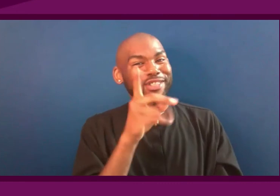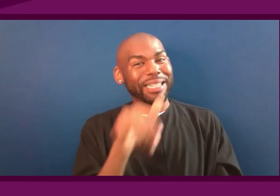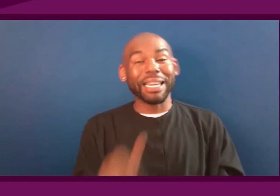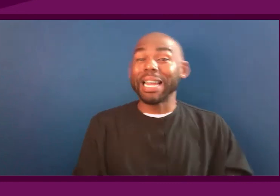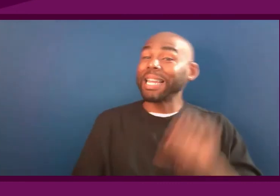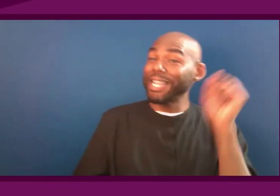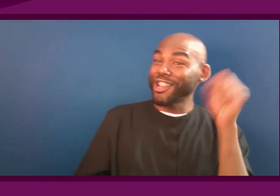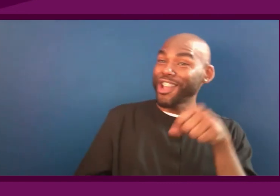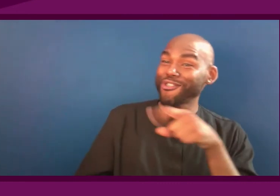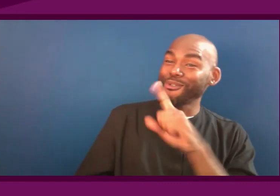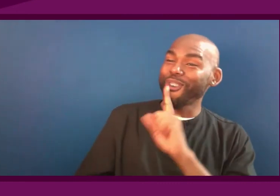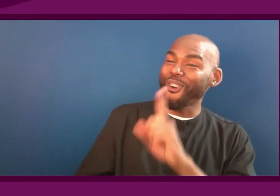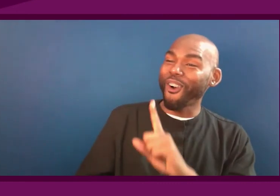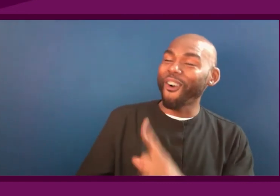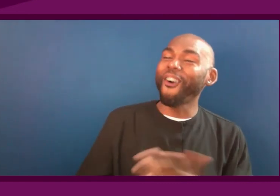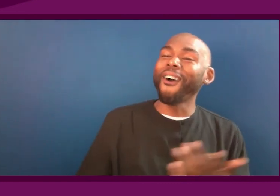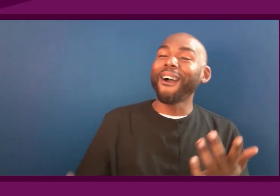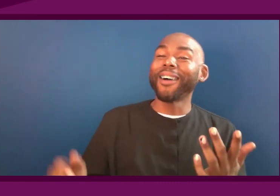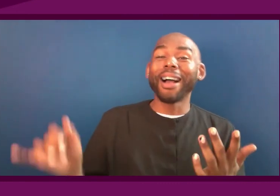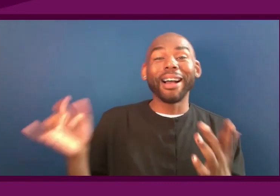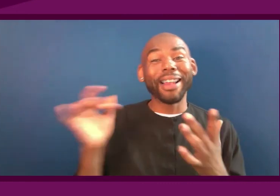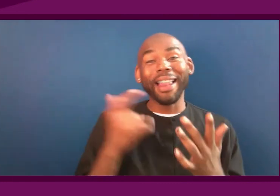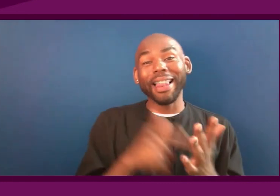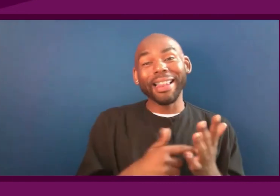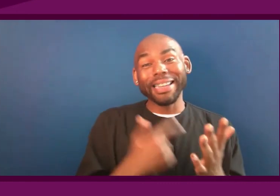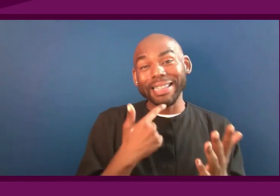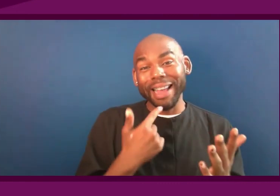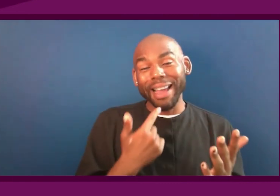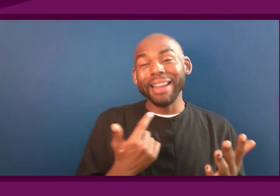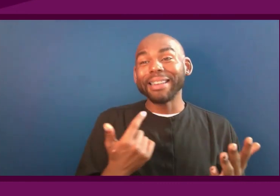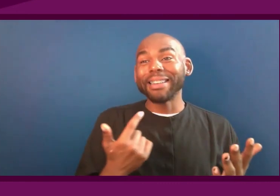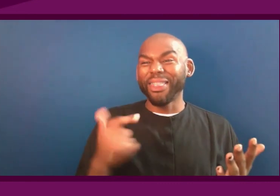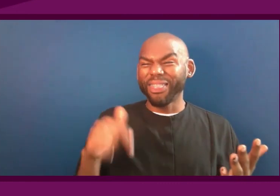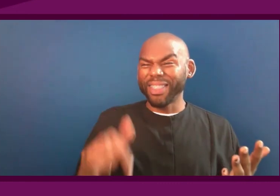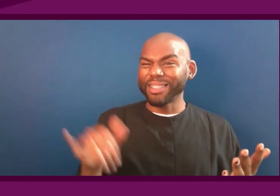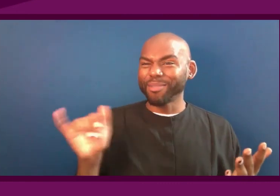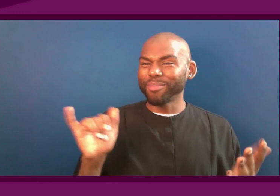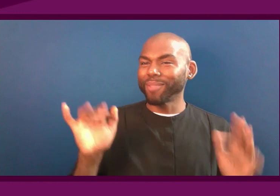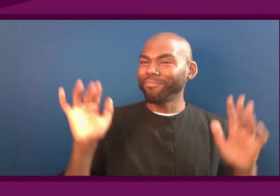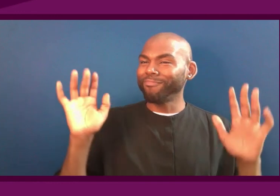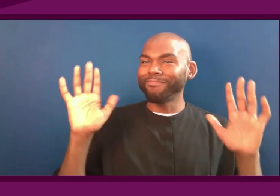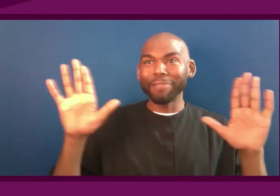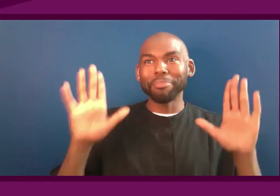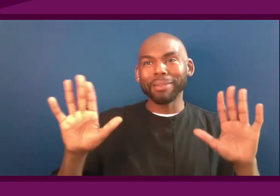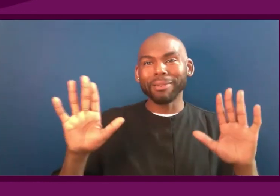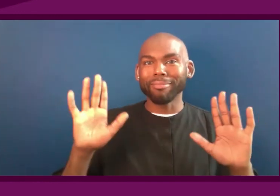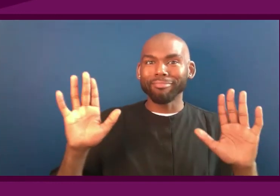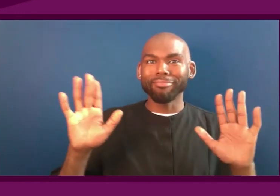and really start to create and move the needle forward in disability inclusion for sure. So it's